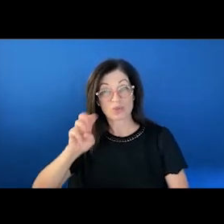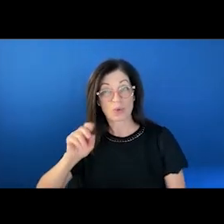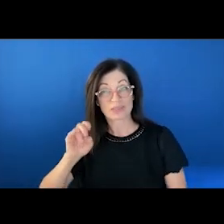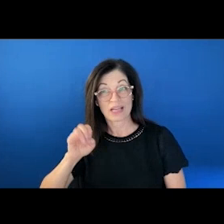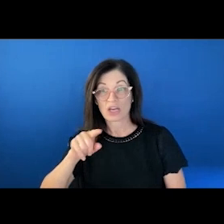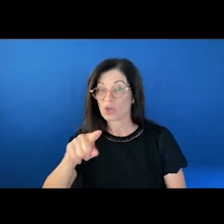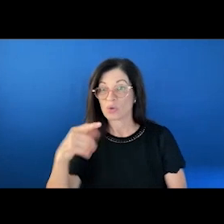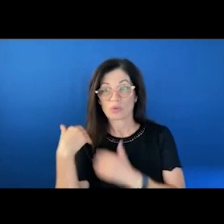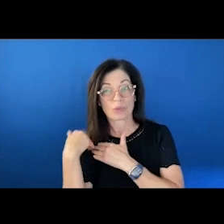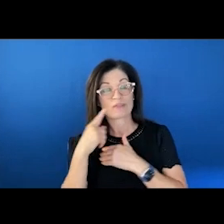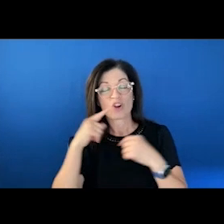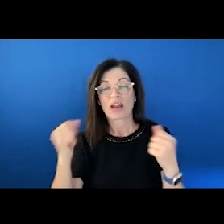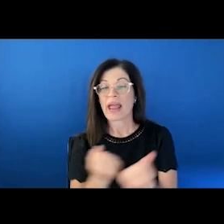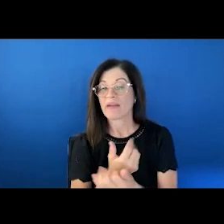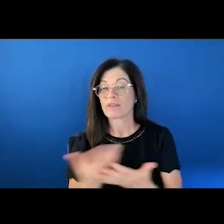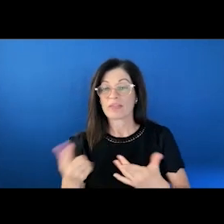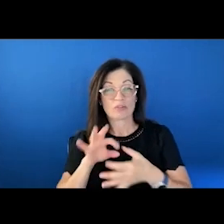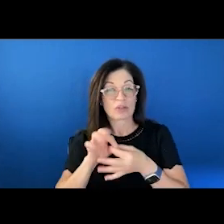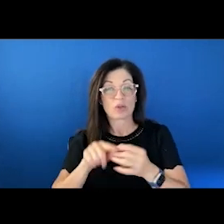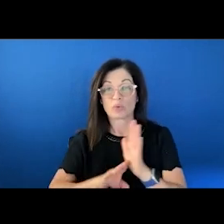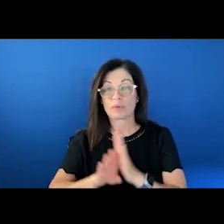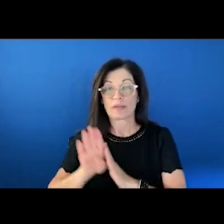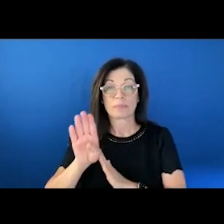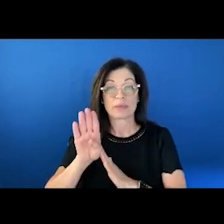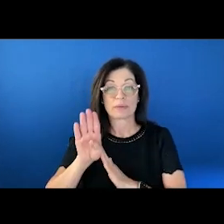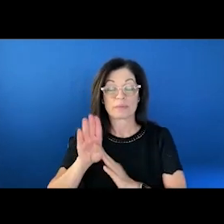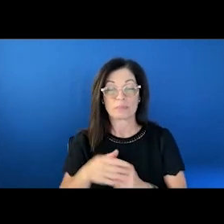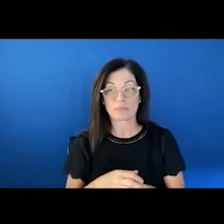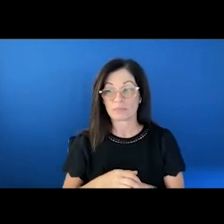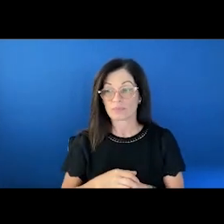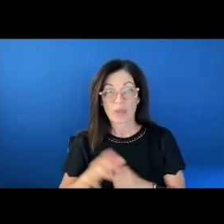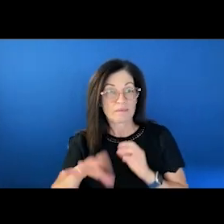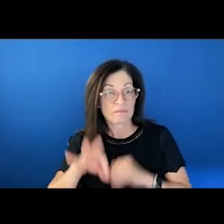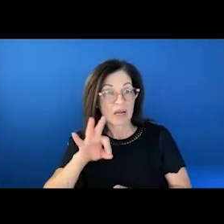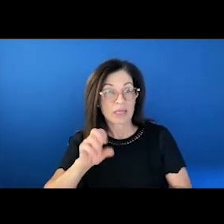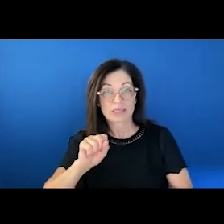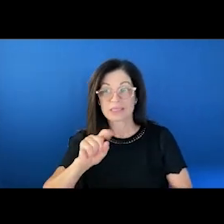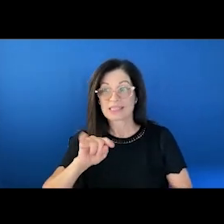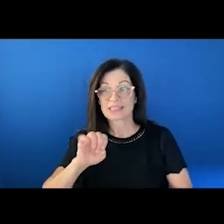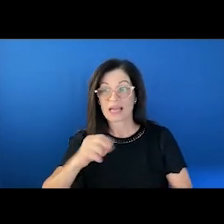you are in charge of everything when it comes to development: finding a site host, establishing